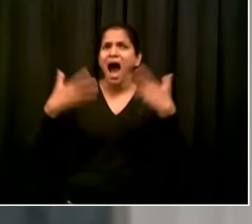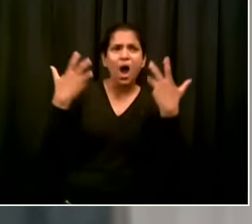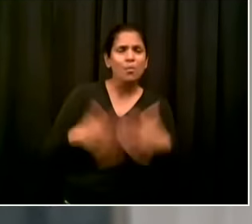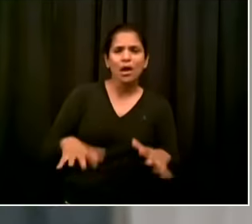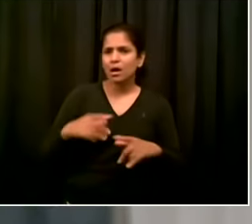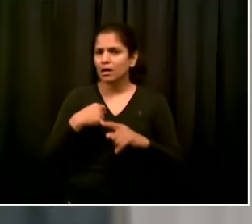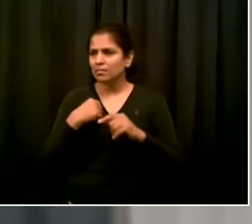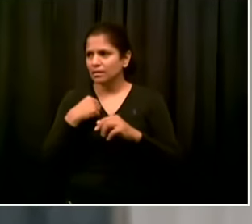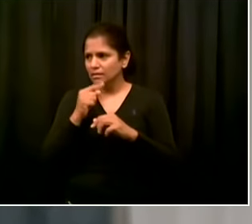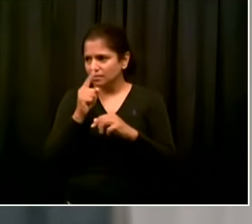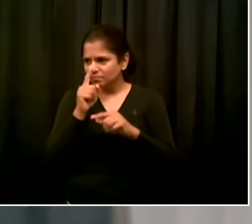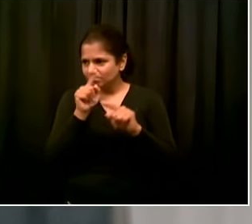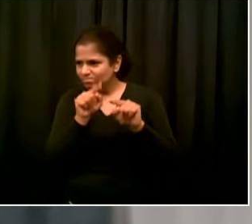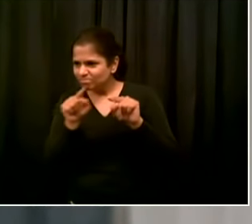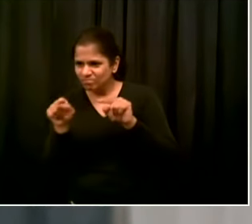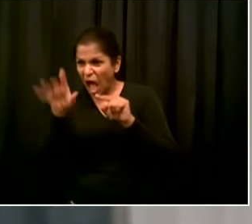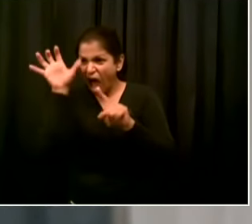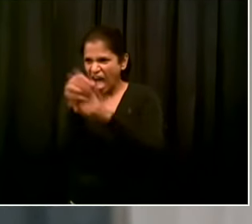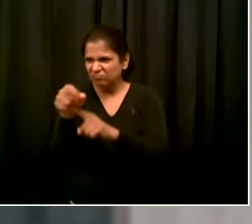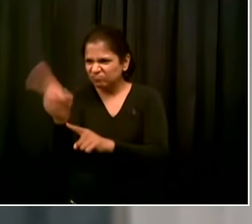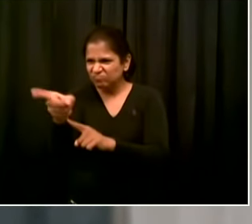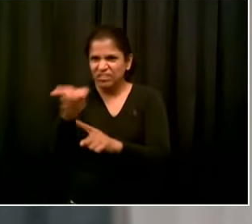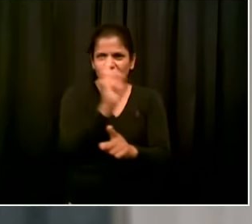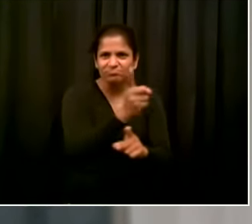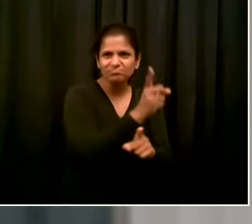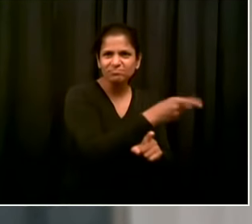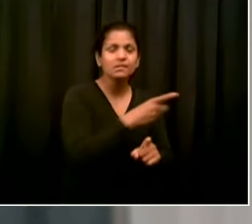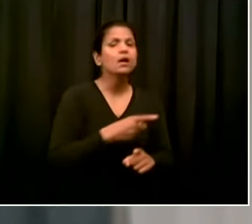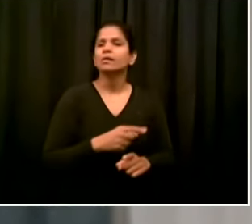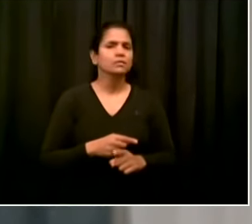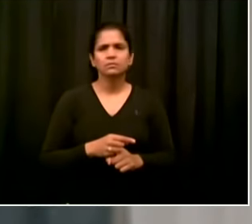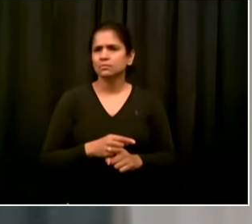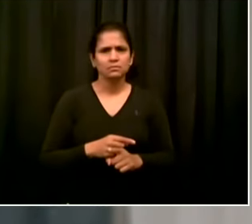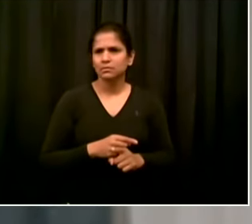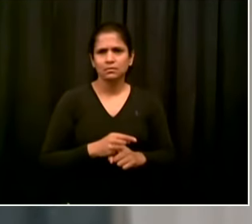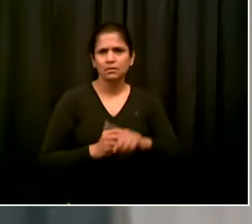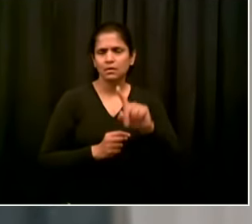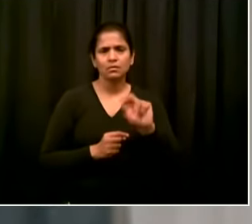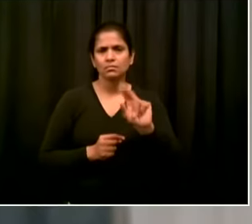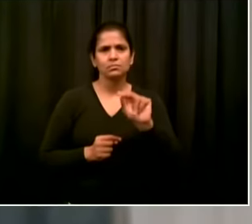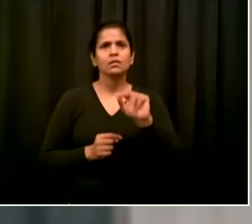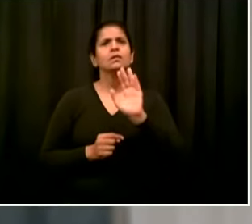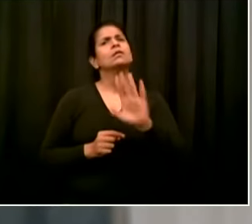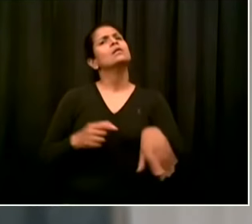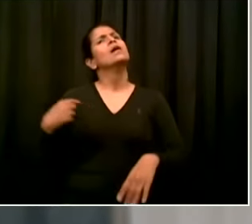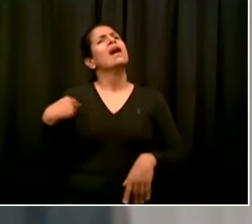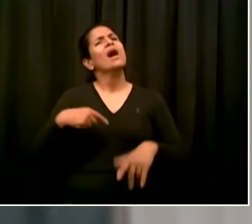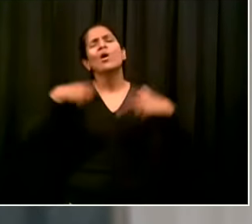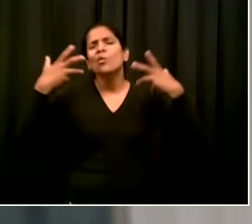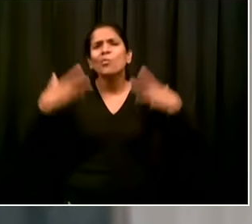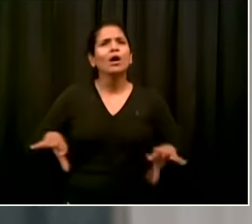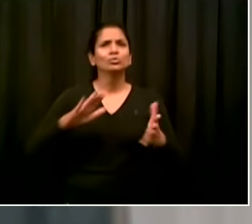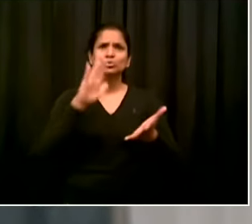DISTANCING AND MASK WEARING AS POSSIBLE. SO ANY ADDITIONAL RESTRICTION THAT